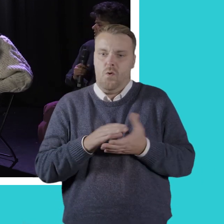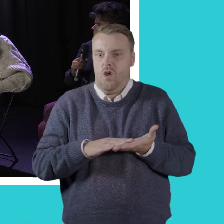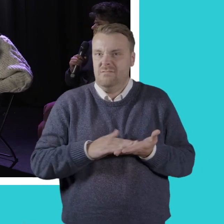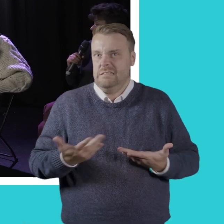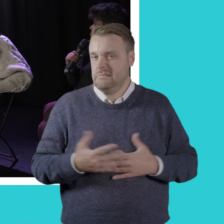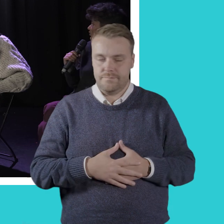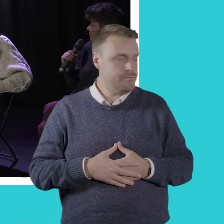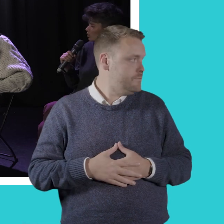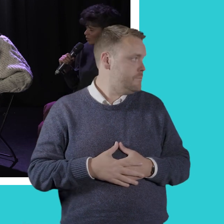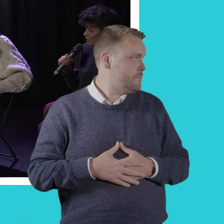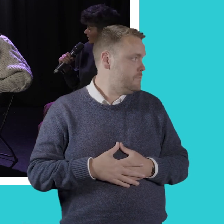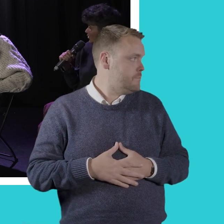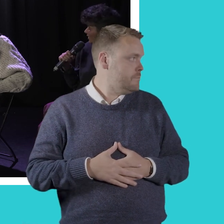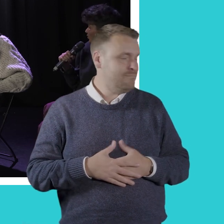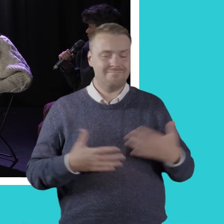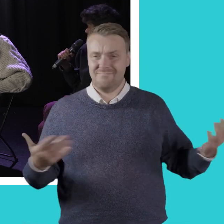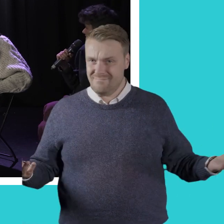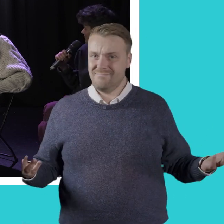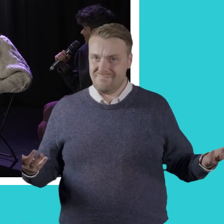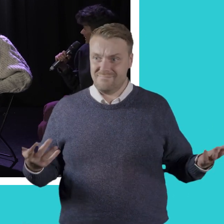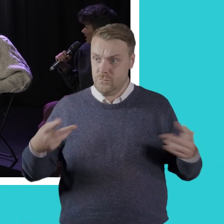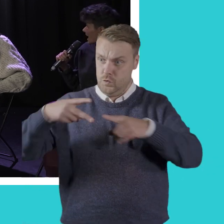Definitely I mean we use of course we're using the tools that we're given yeah